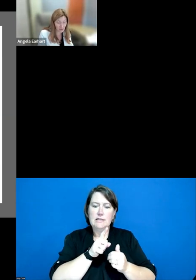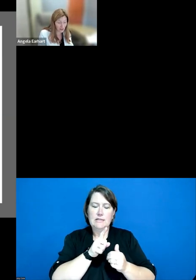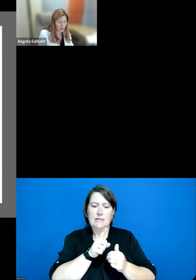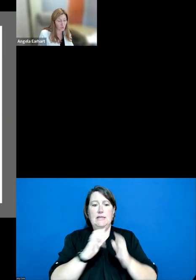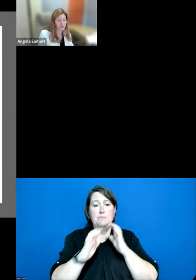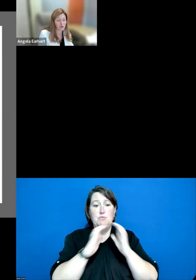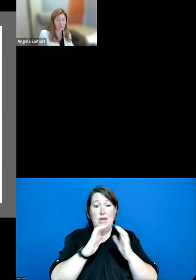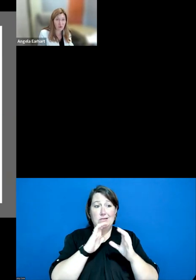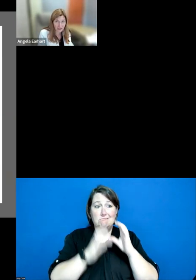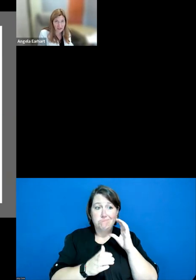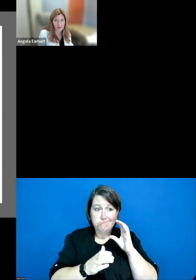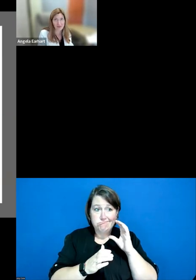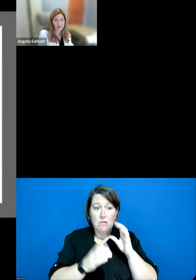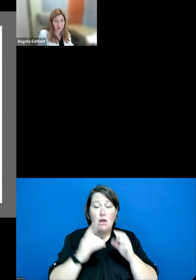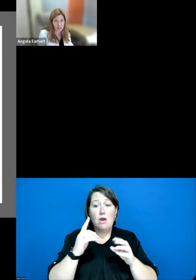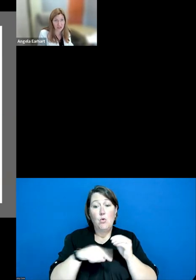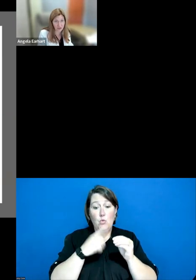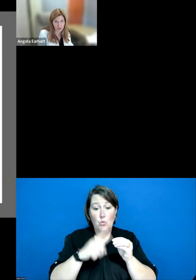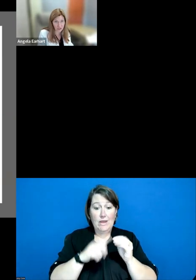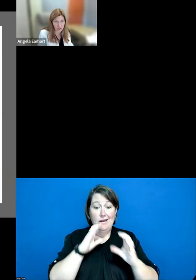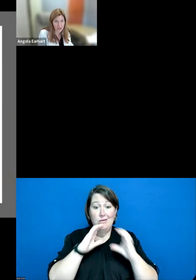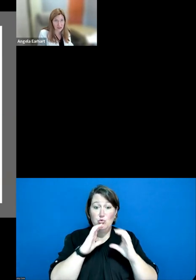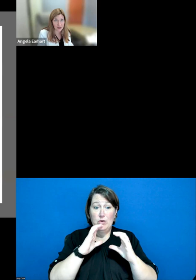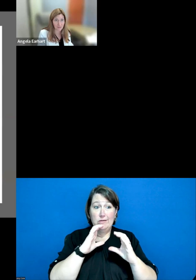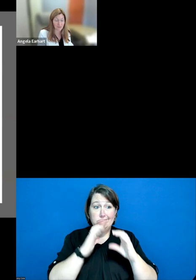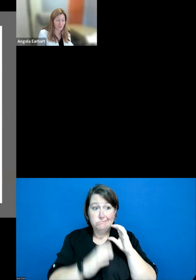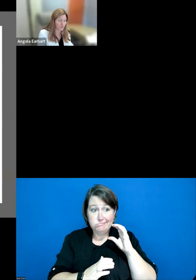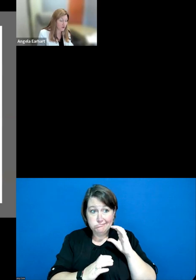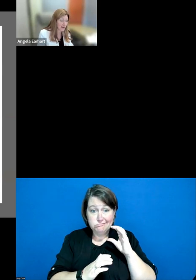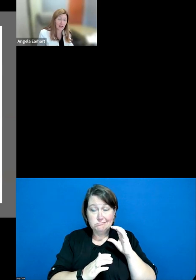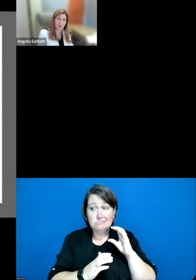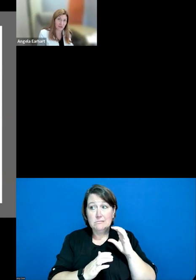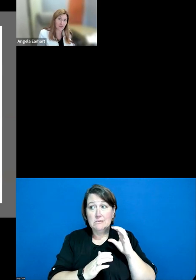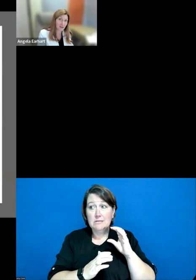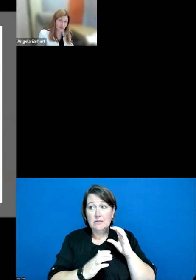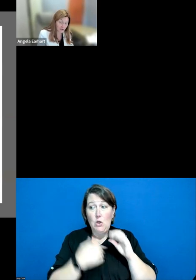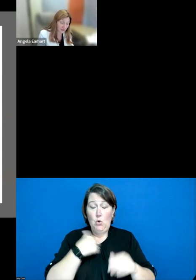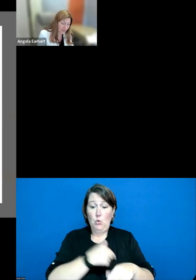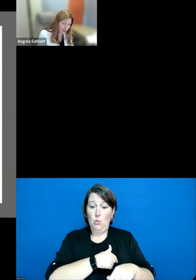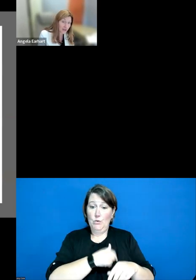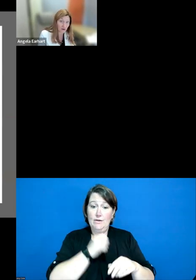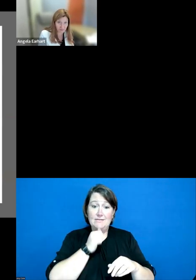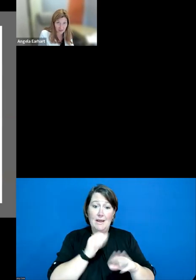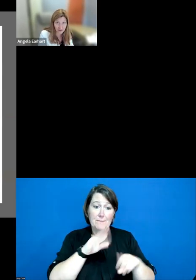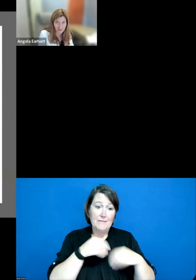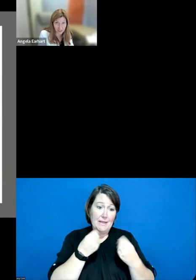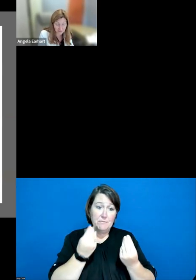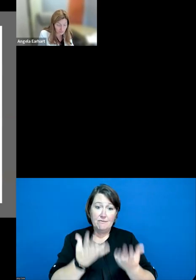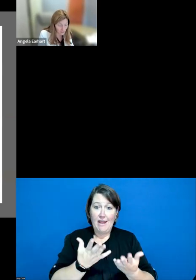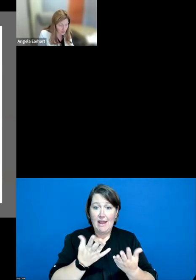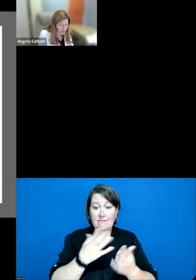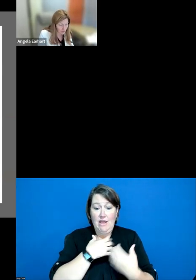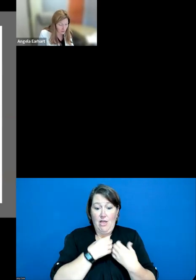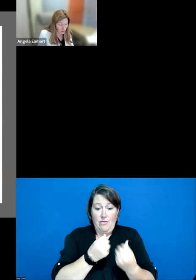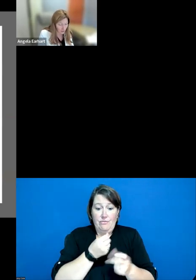And when there is a breakdown in the communication, we're not able to deliver healthcare effectively. Okay.